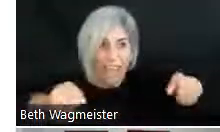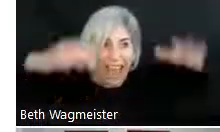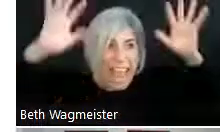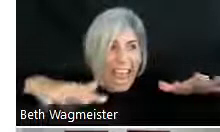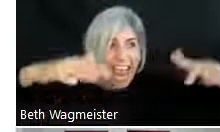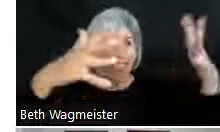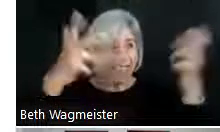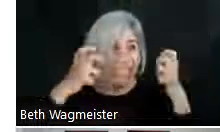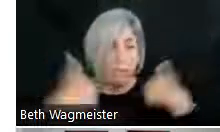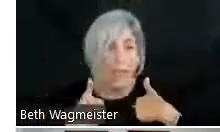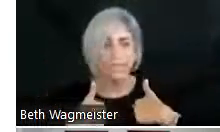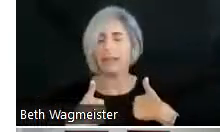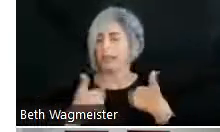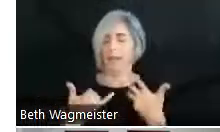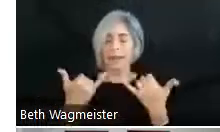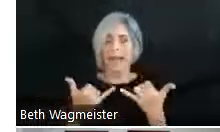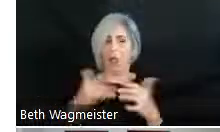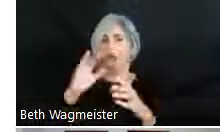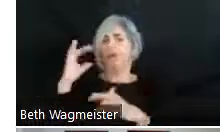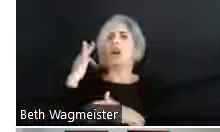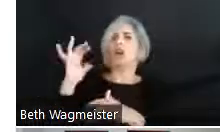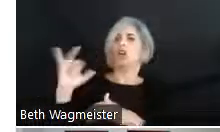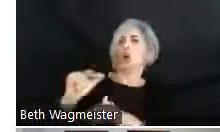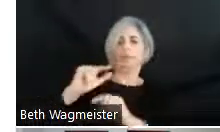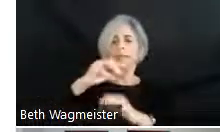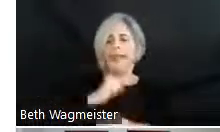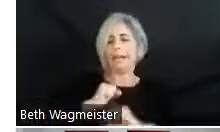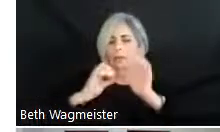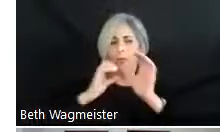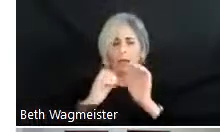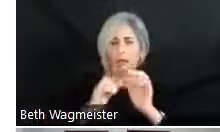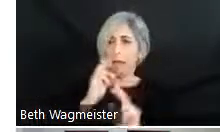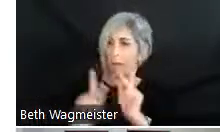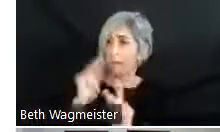in a golden age of information. And people are realizing that this is an important topic,